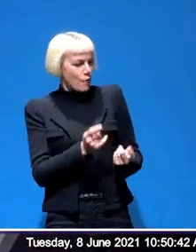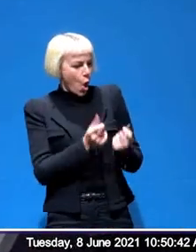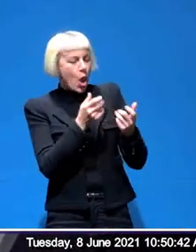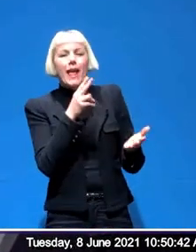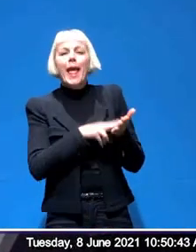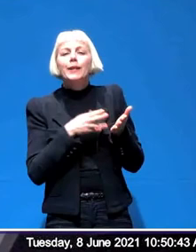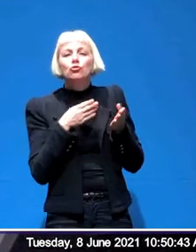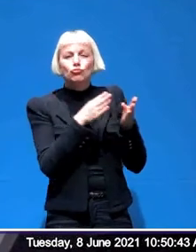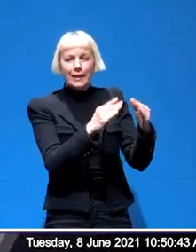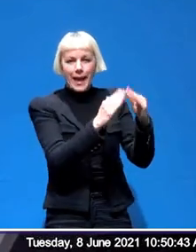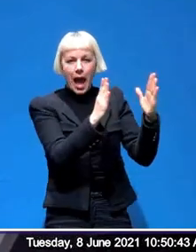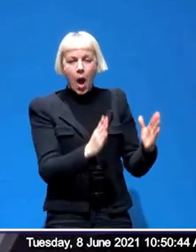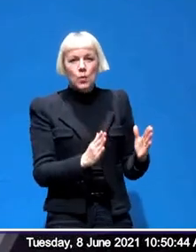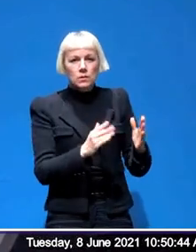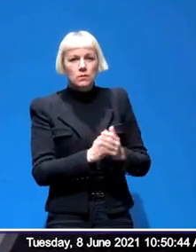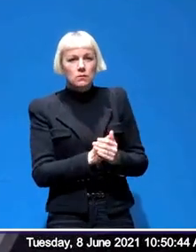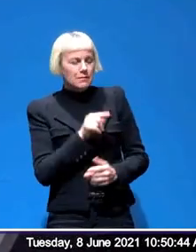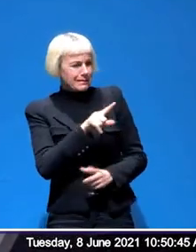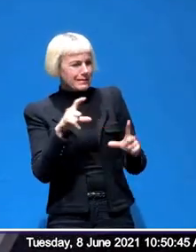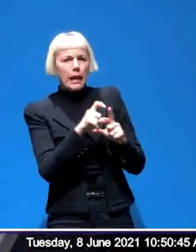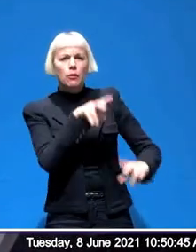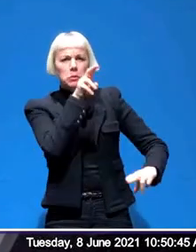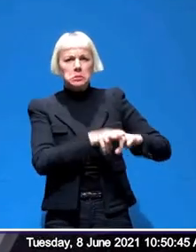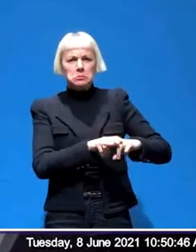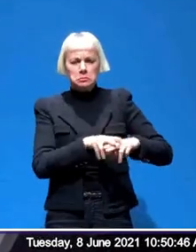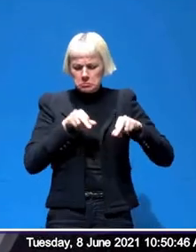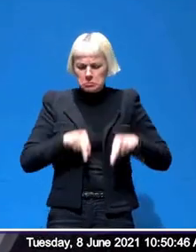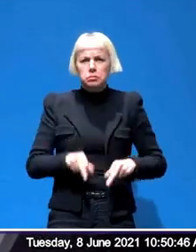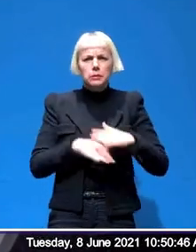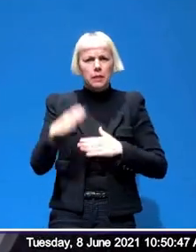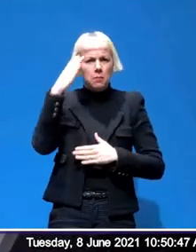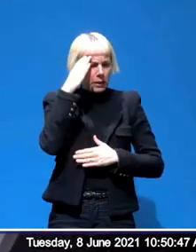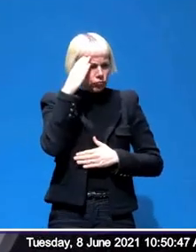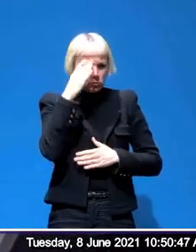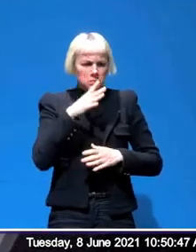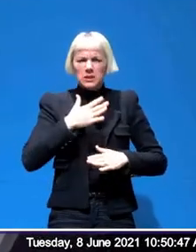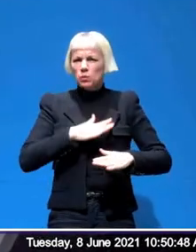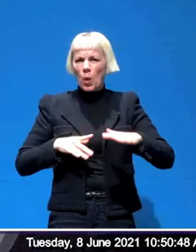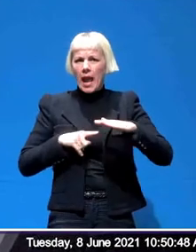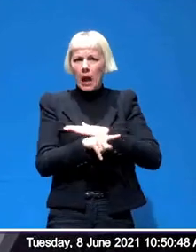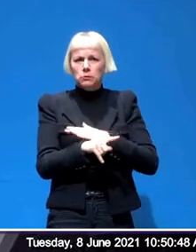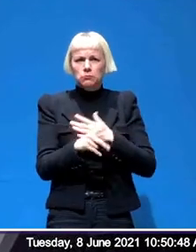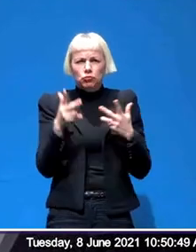He looked distressed and he refused to leave his room. We sat in his bedroom waiting for everyone to arrive.